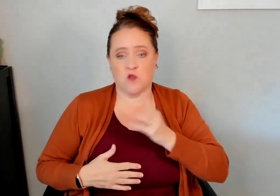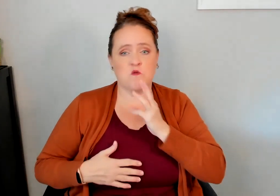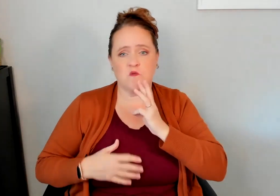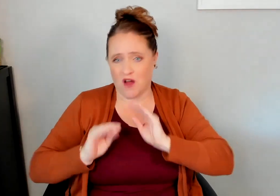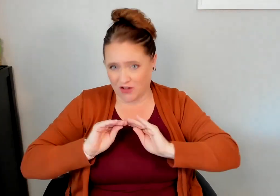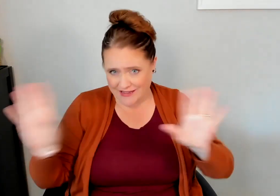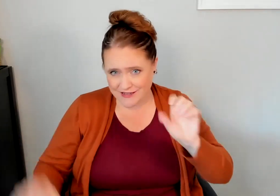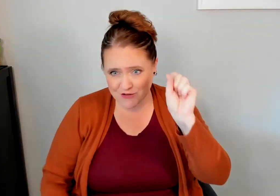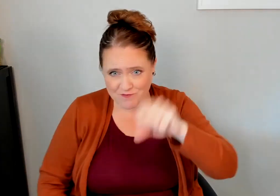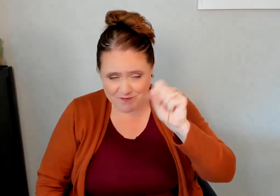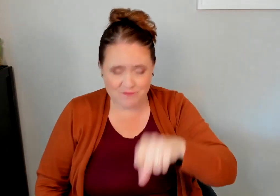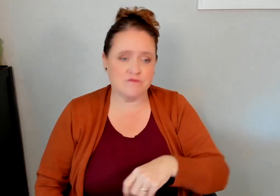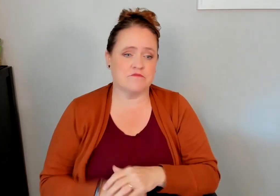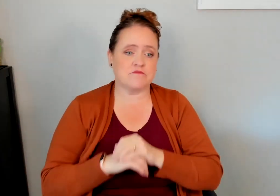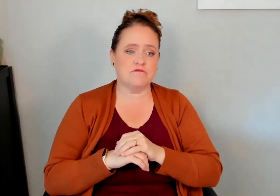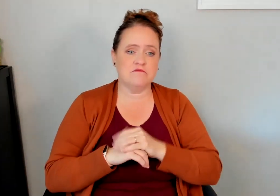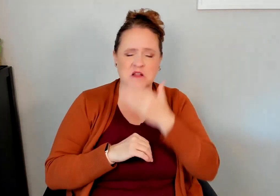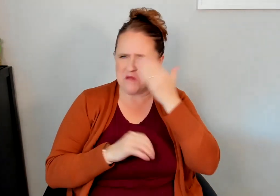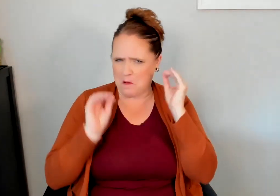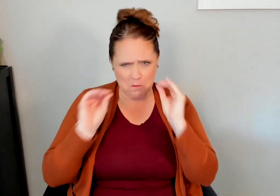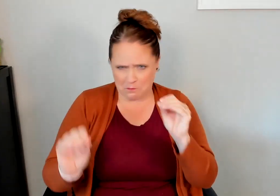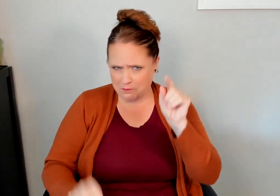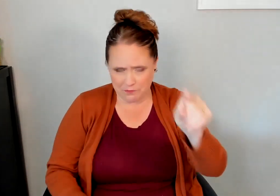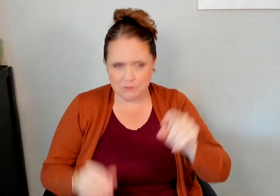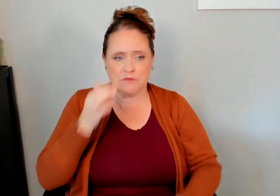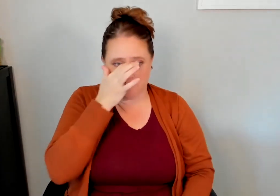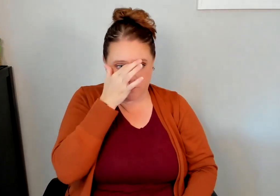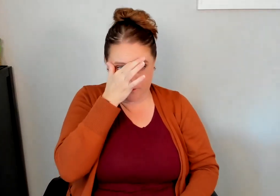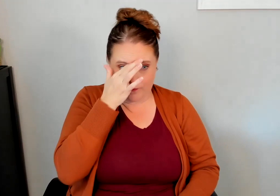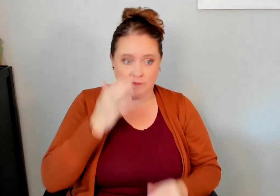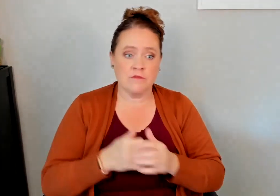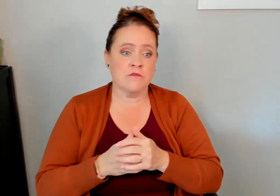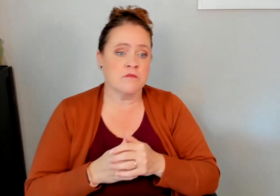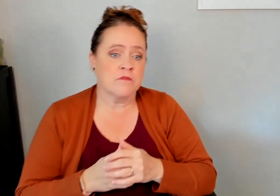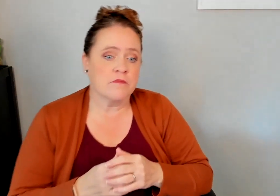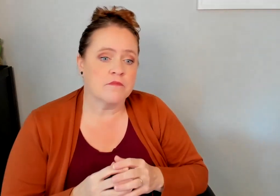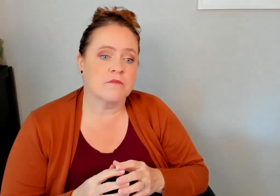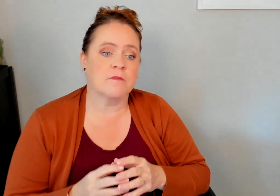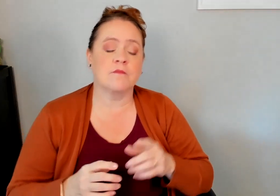go and look for that but the water was very clear and there's no smell out that far at all